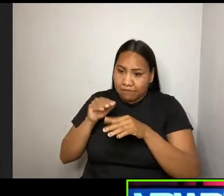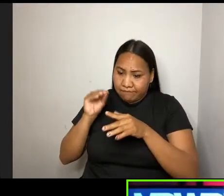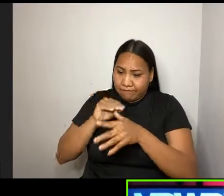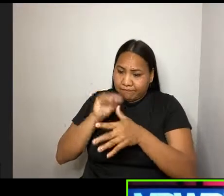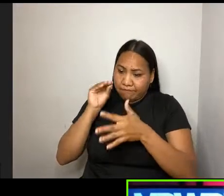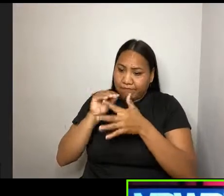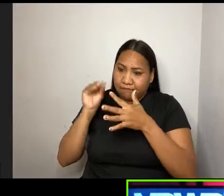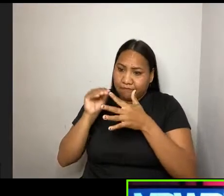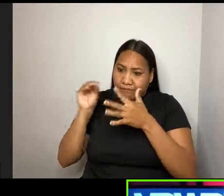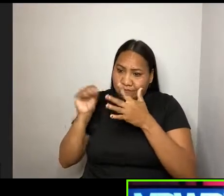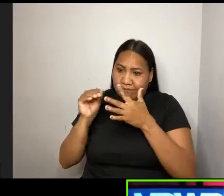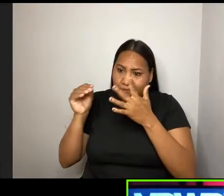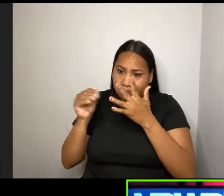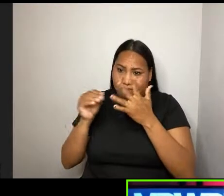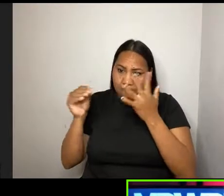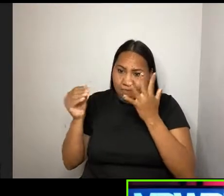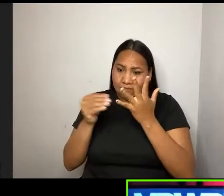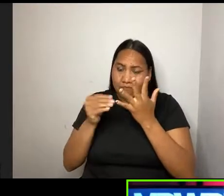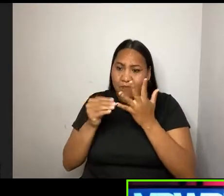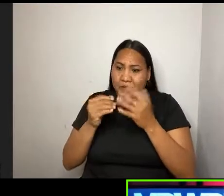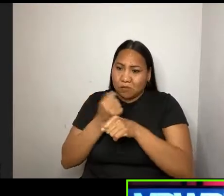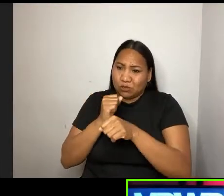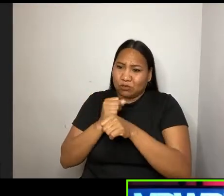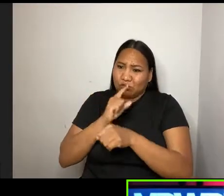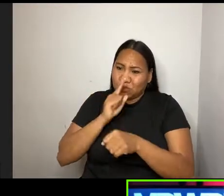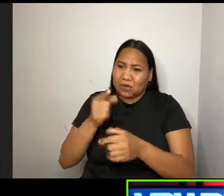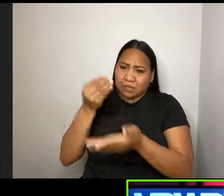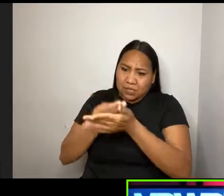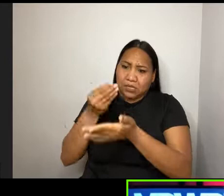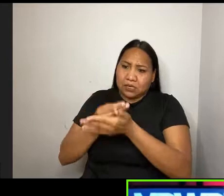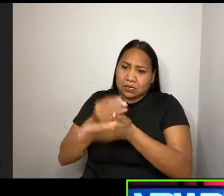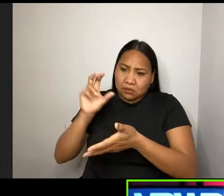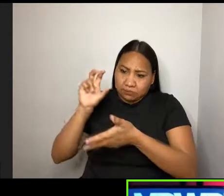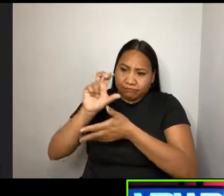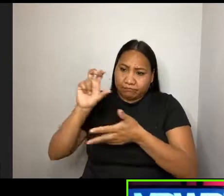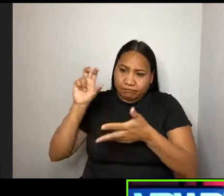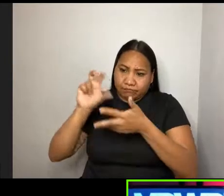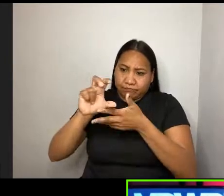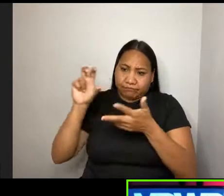the money, if you have any way to sway that direction of the money that goes into those